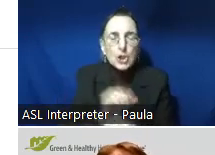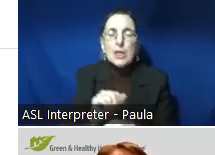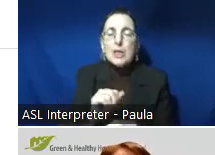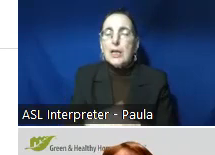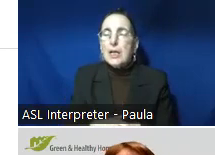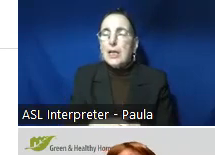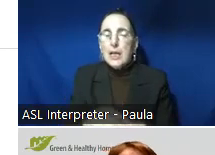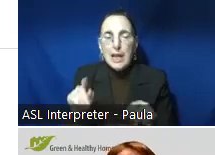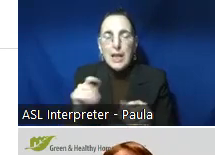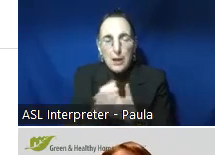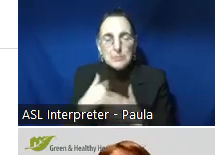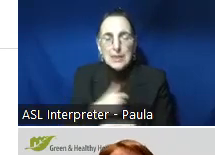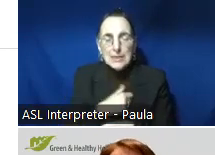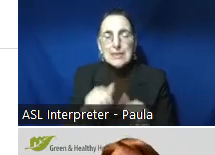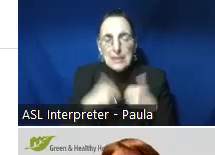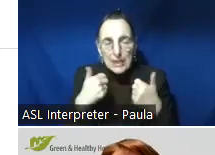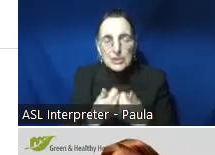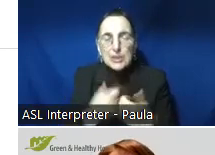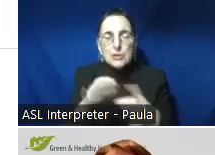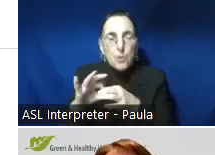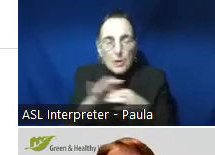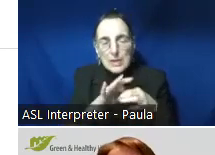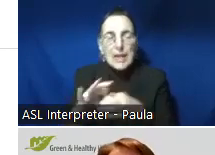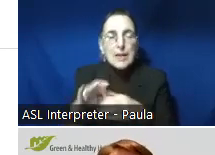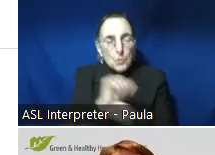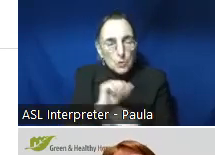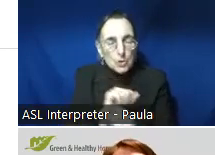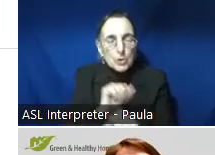coordinate work around the country on other organizations serving as a